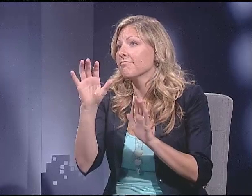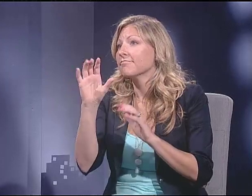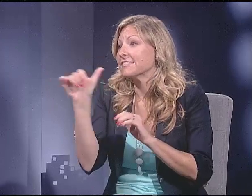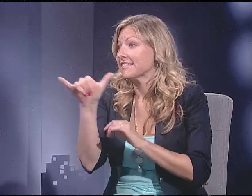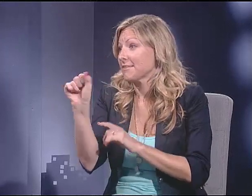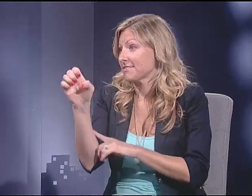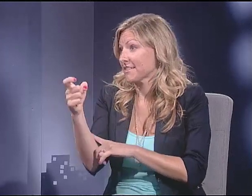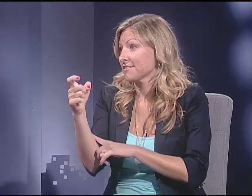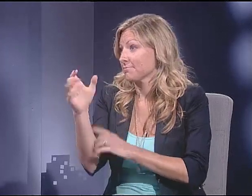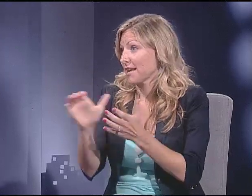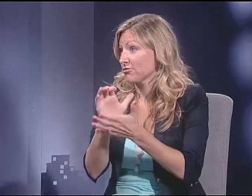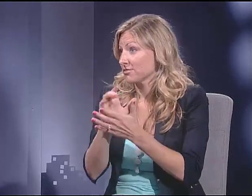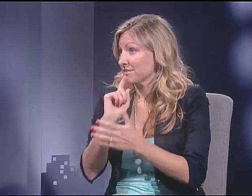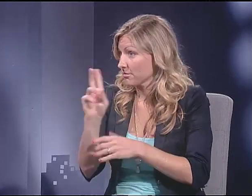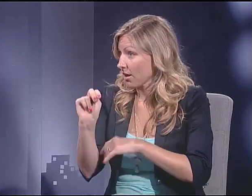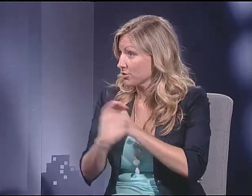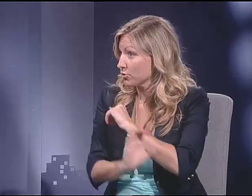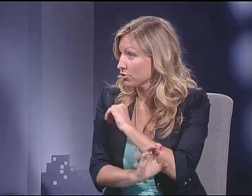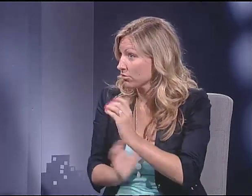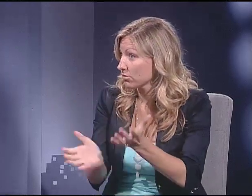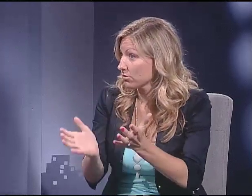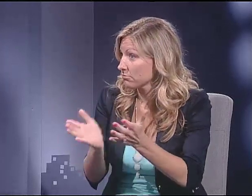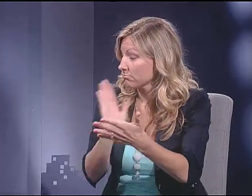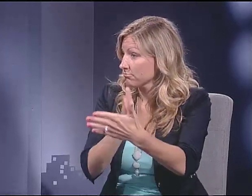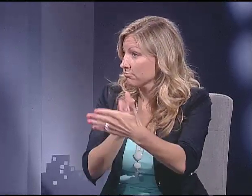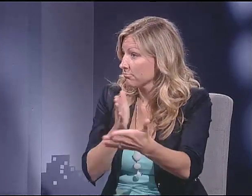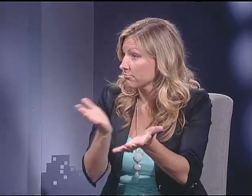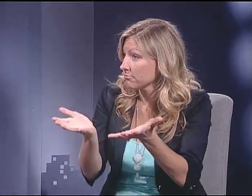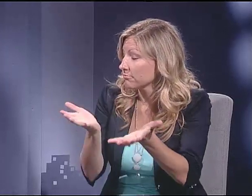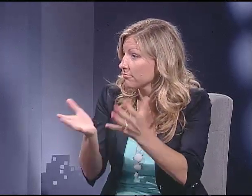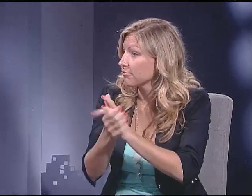Tamara: So let's say, same-sex marriage for instance,